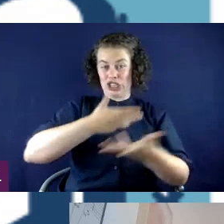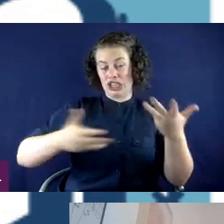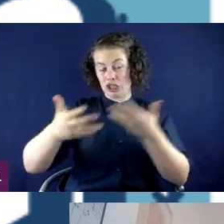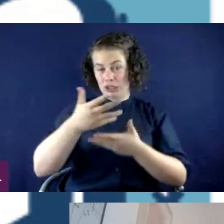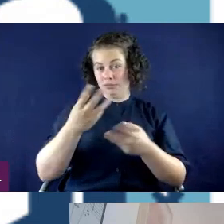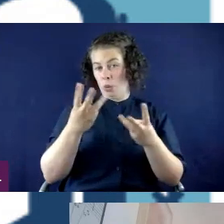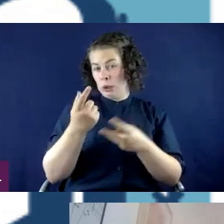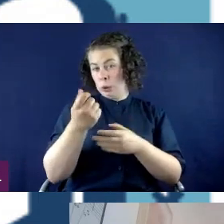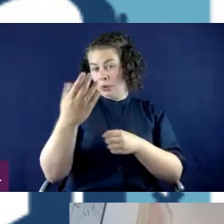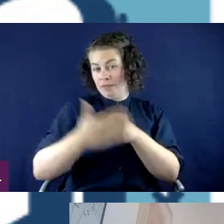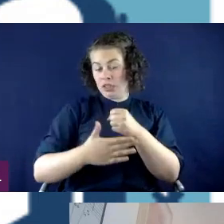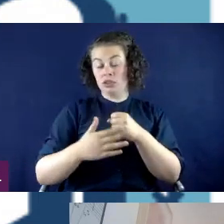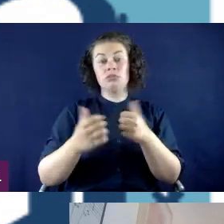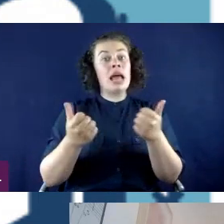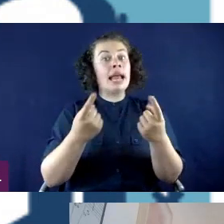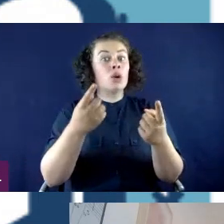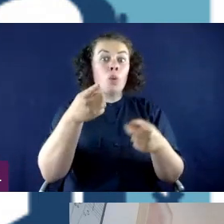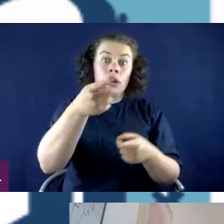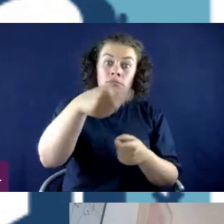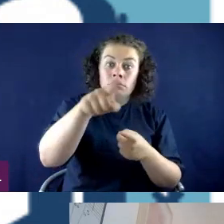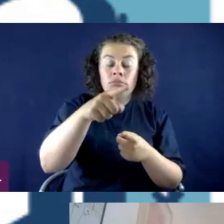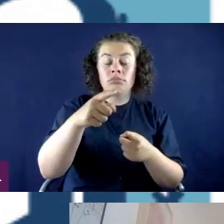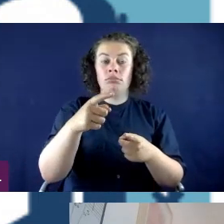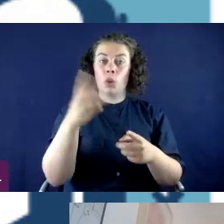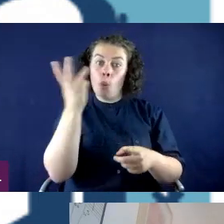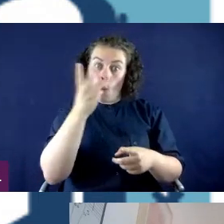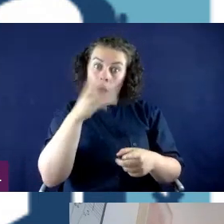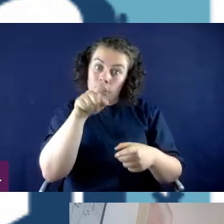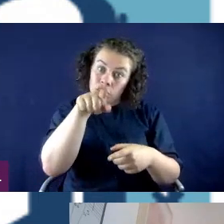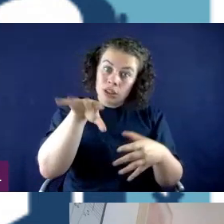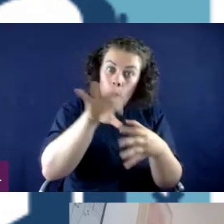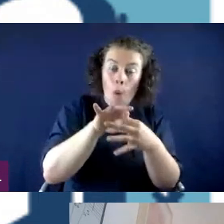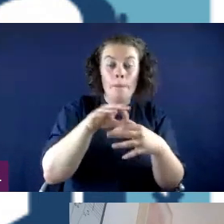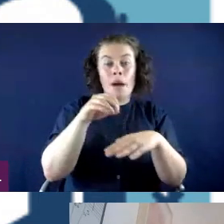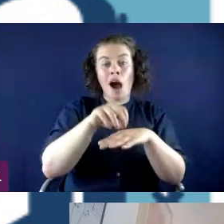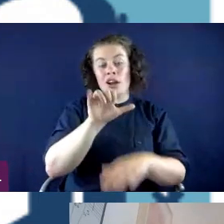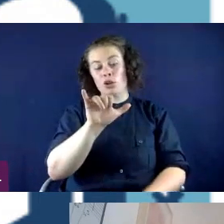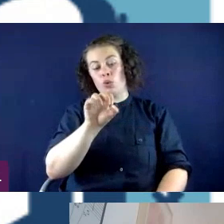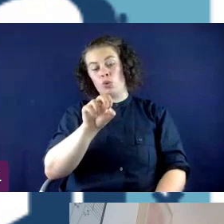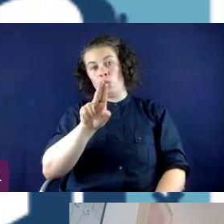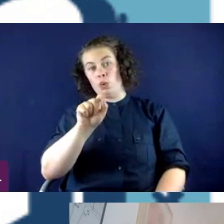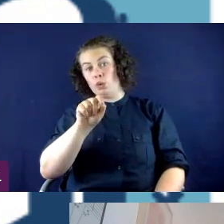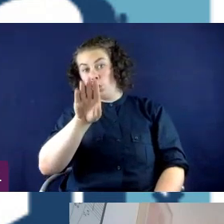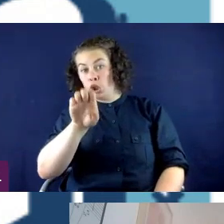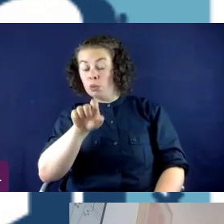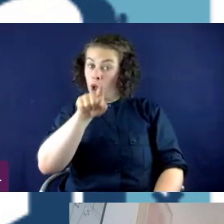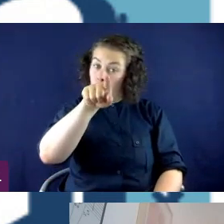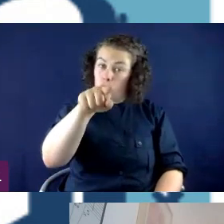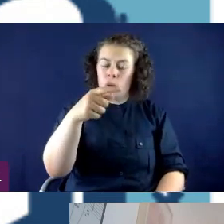towards a close. I want to encourage everyone who participated by following this